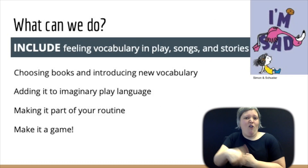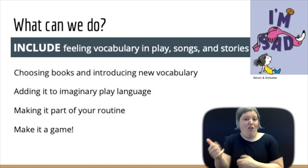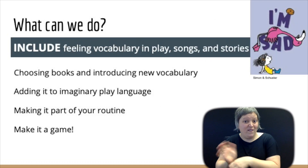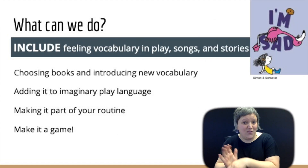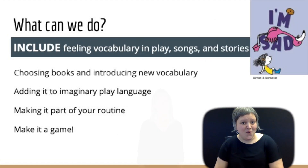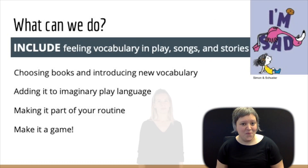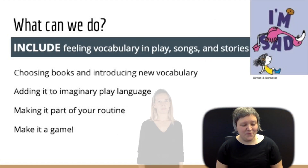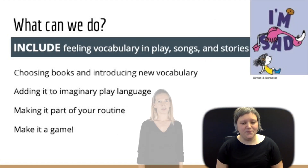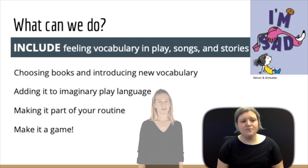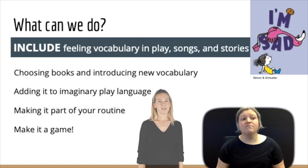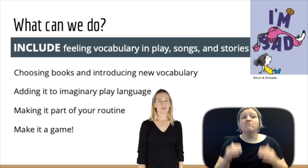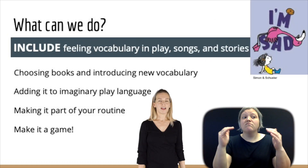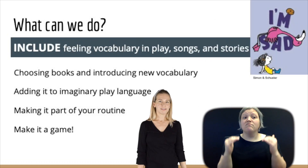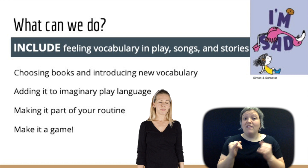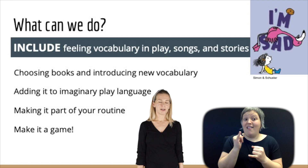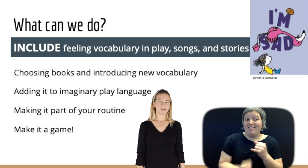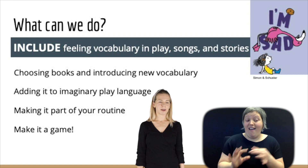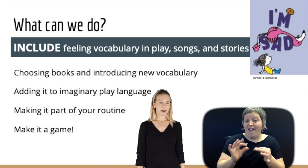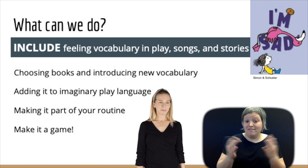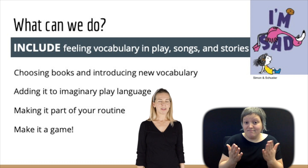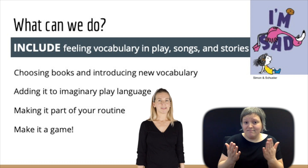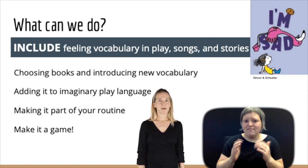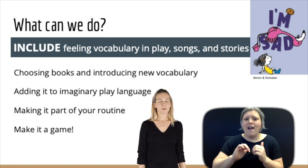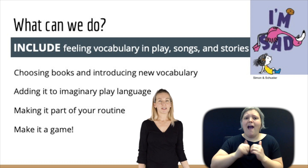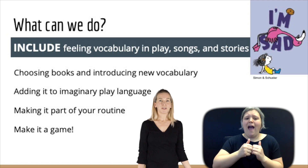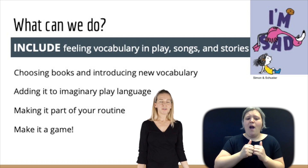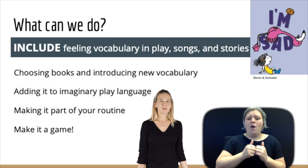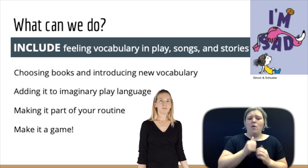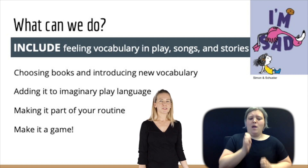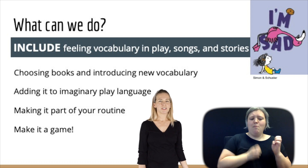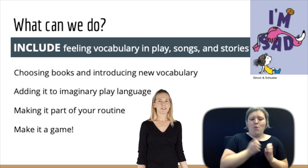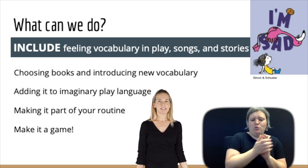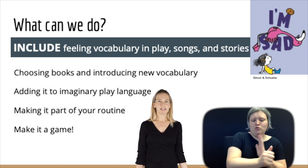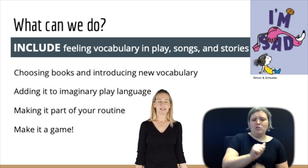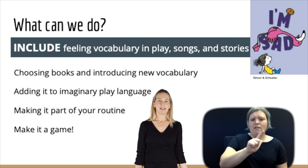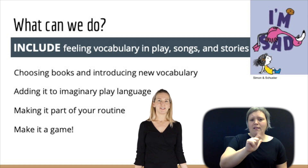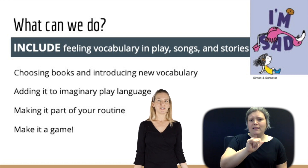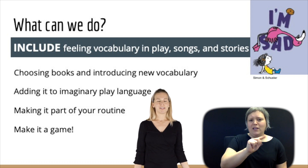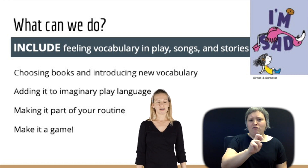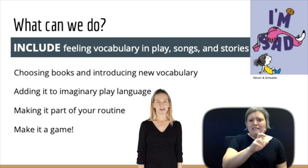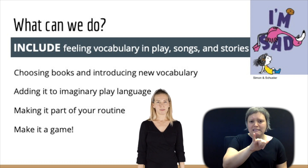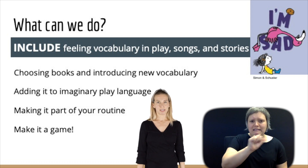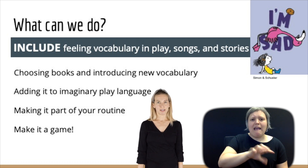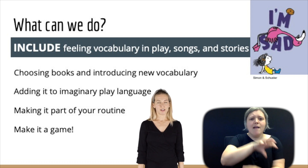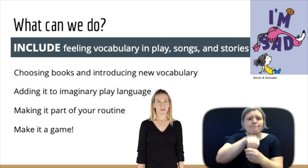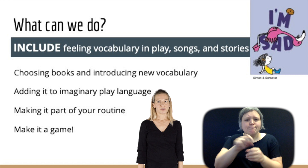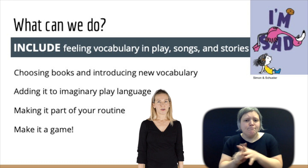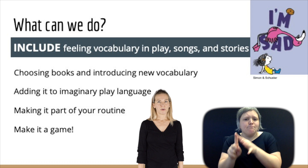So the last thing we're going to talk about is how you can include emotional literacy into your day-to-day routine.